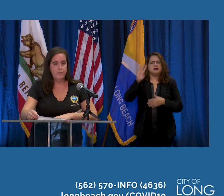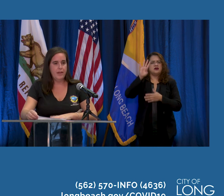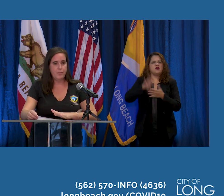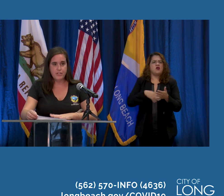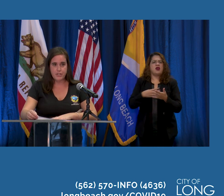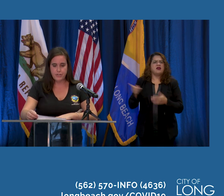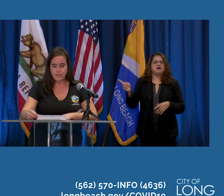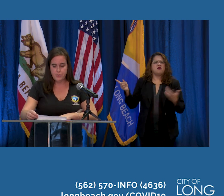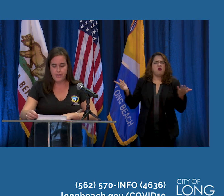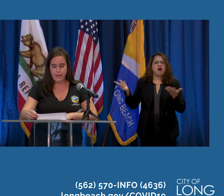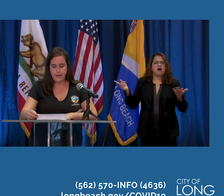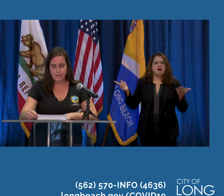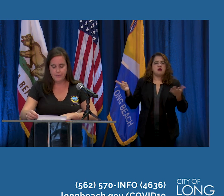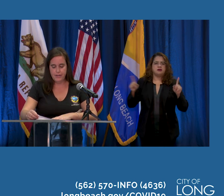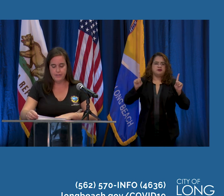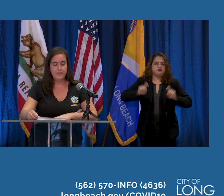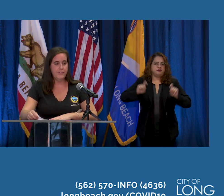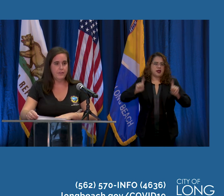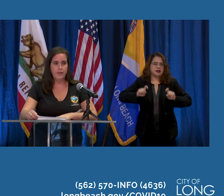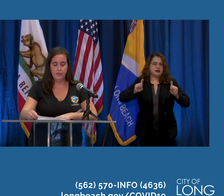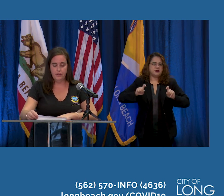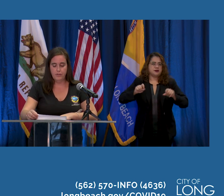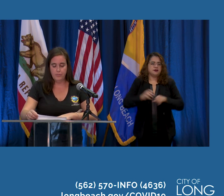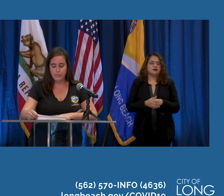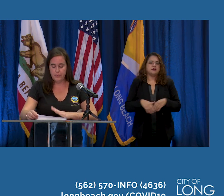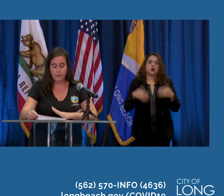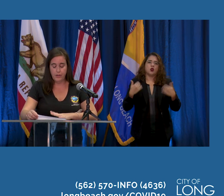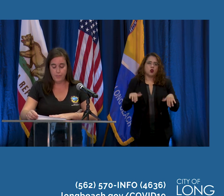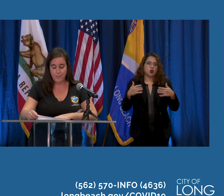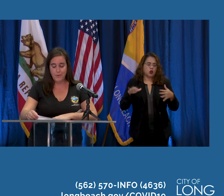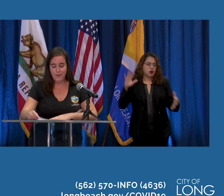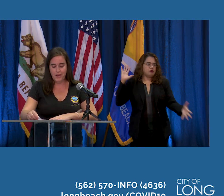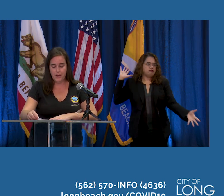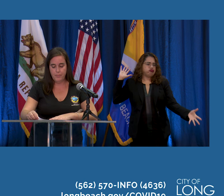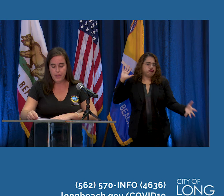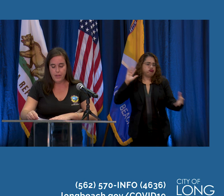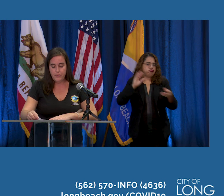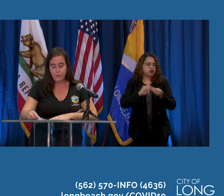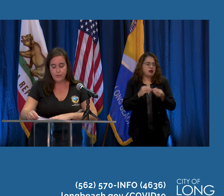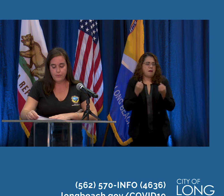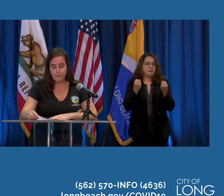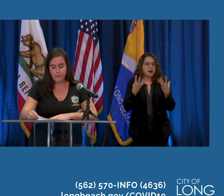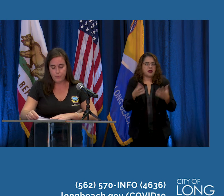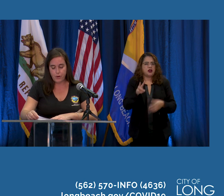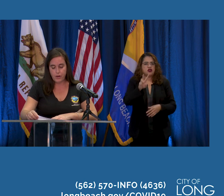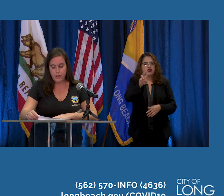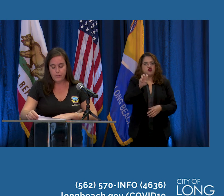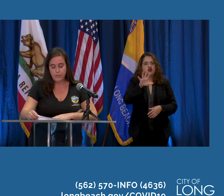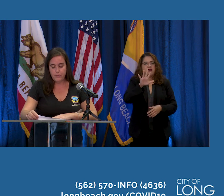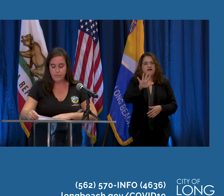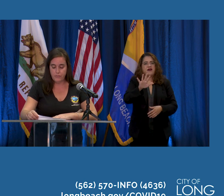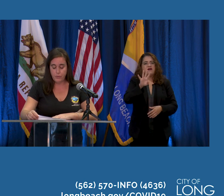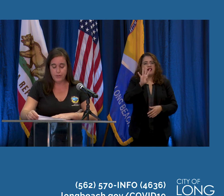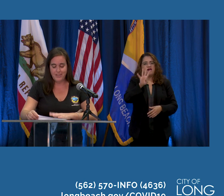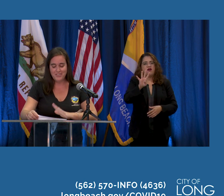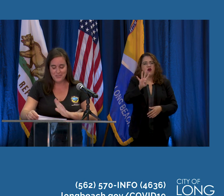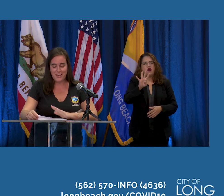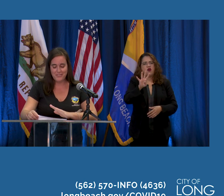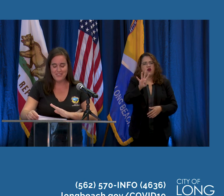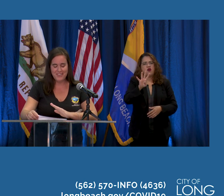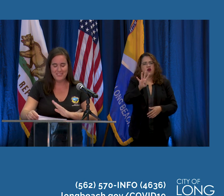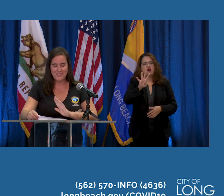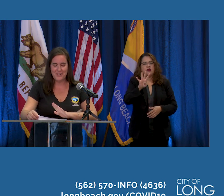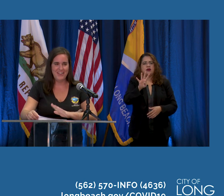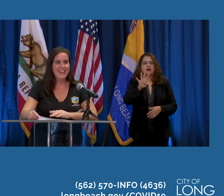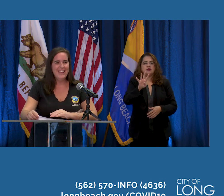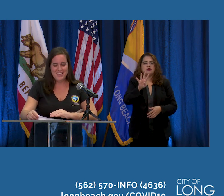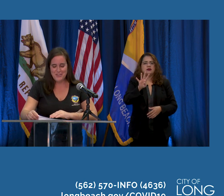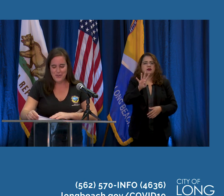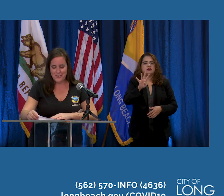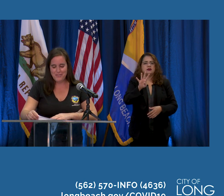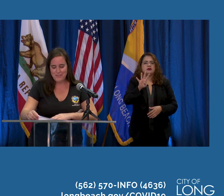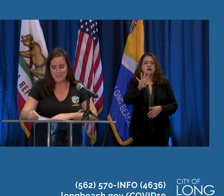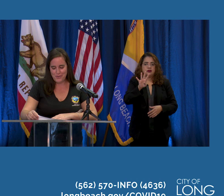As the mayor mentioned, we have tested a lot of people, 254, 2,000, sorry.